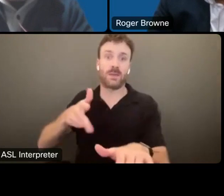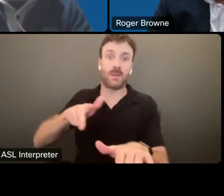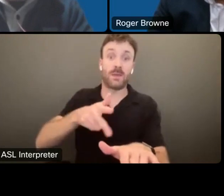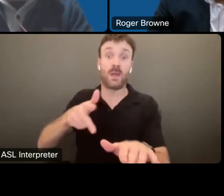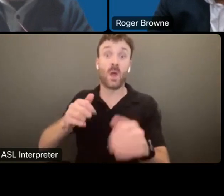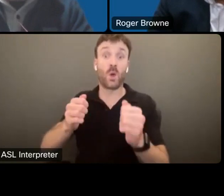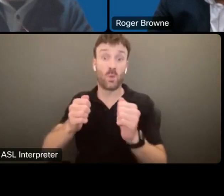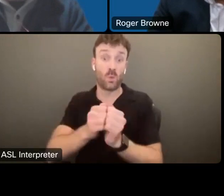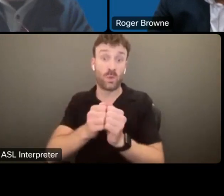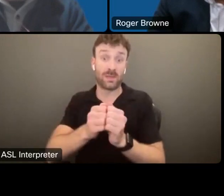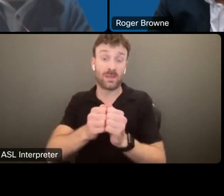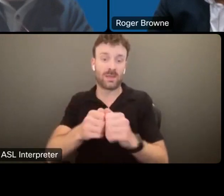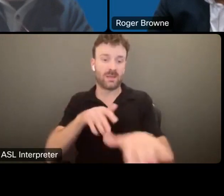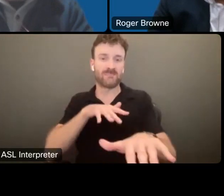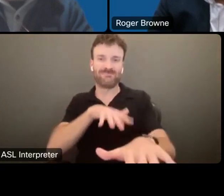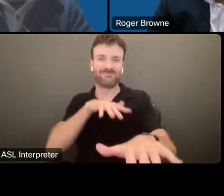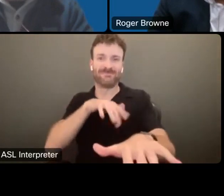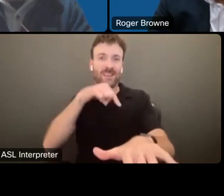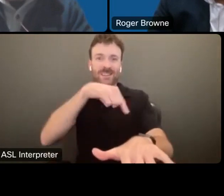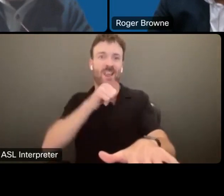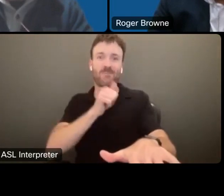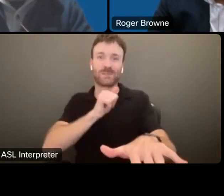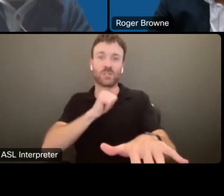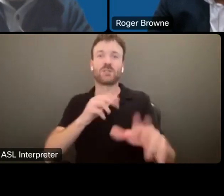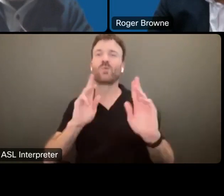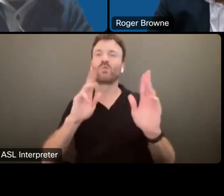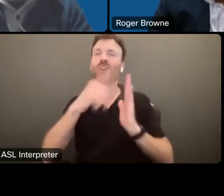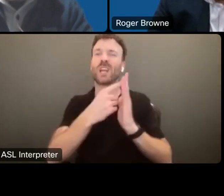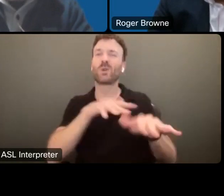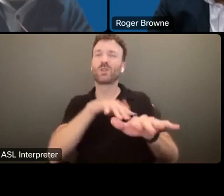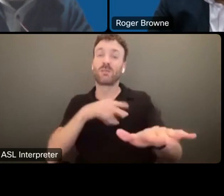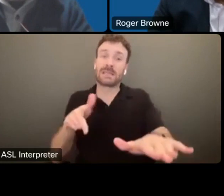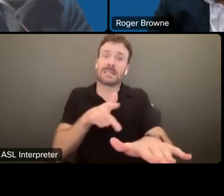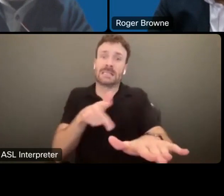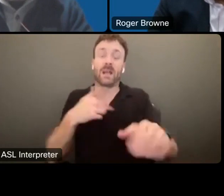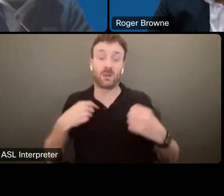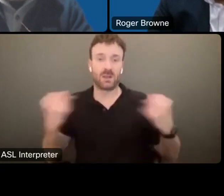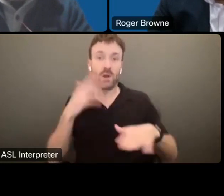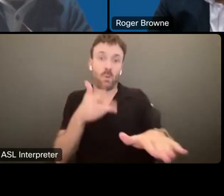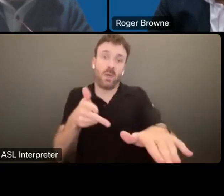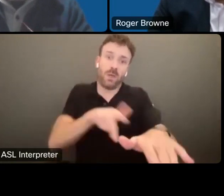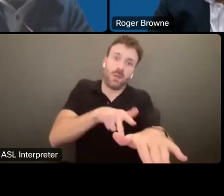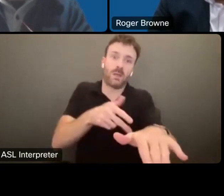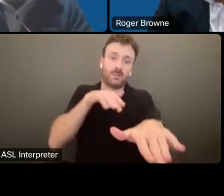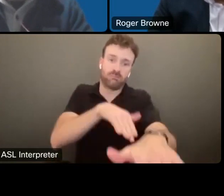this kind of impatient rush hour traffic behind me and I was half afraid I was going to fall over in the middle of traffic.